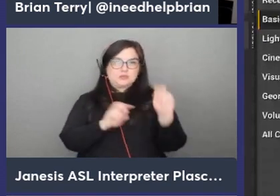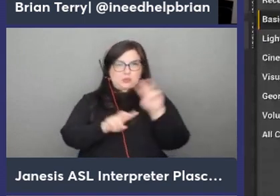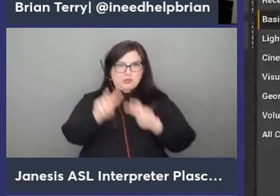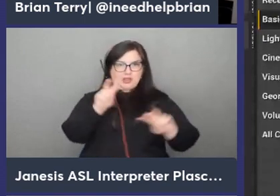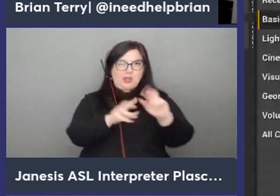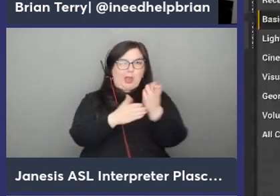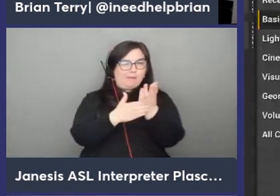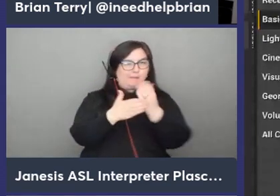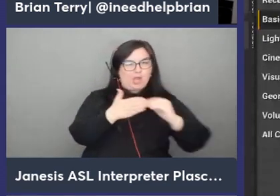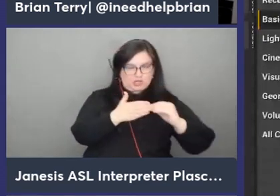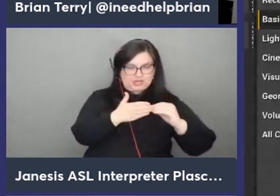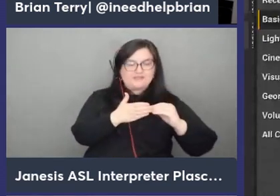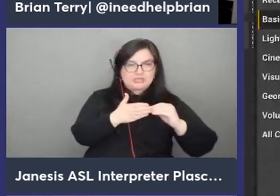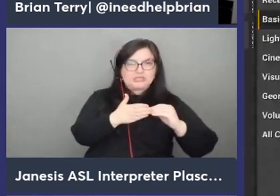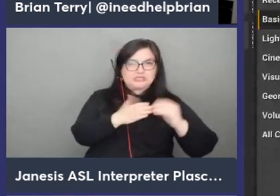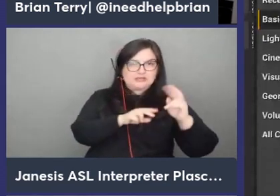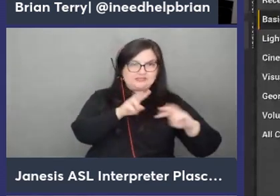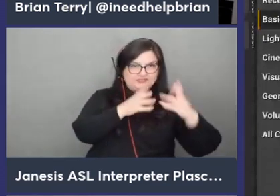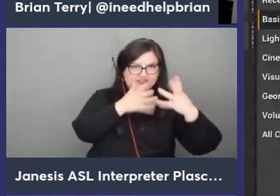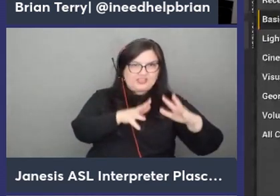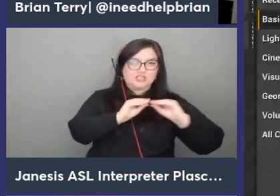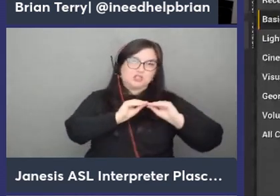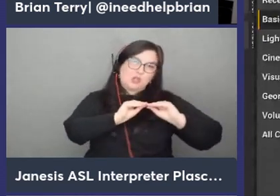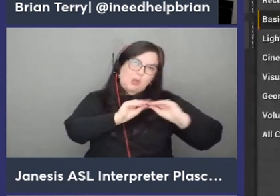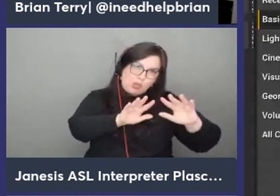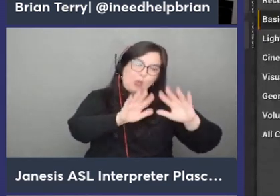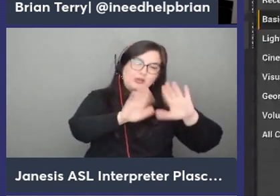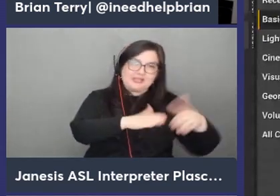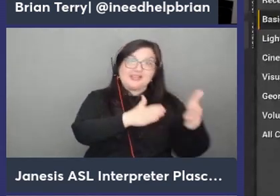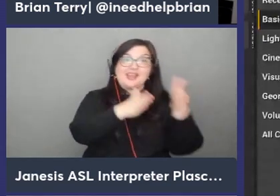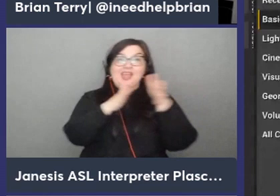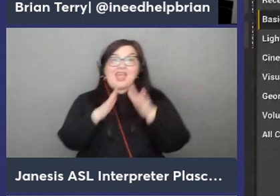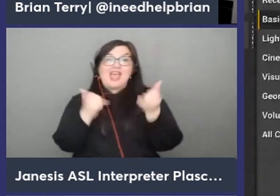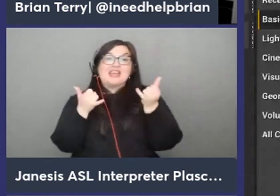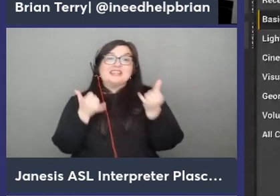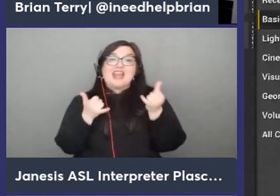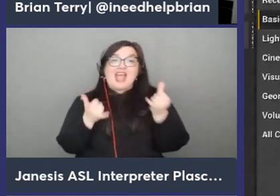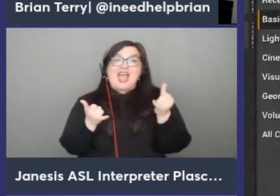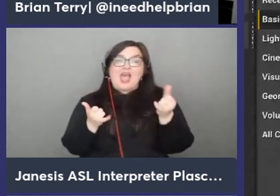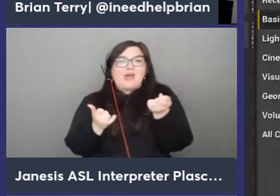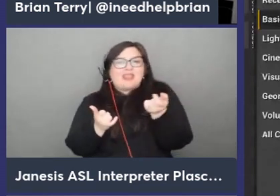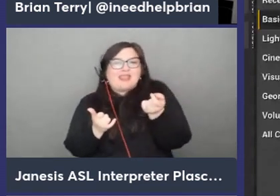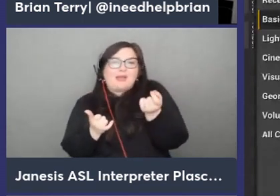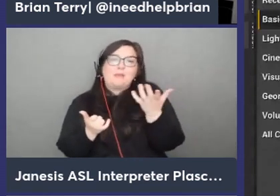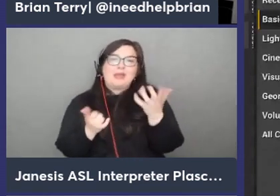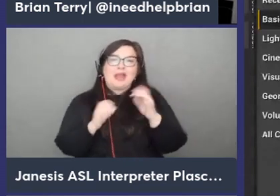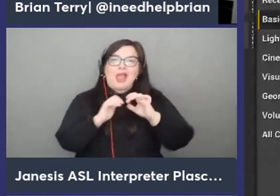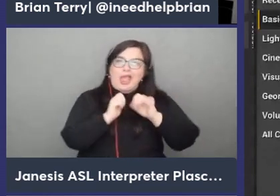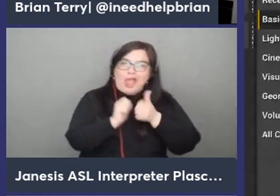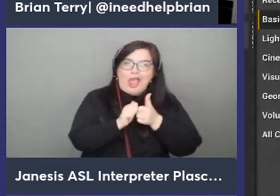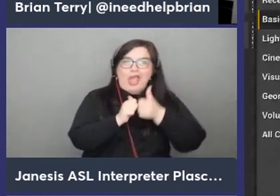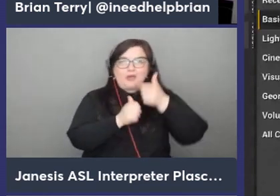which was now we looked at deployment. Now we're gonna look at a little bit about how do I actually interact with these things